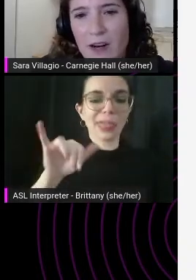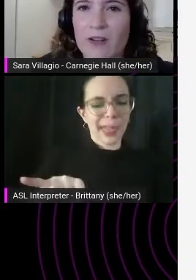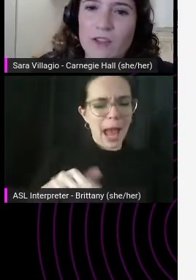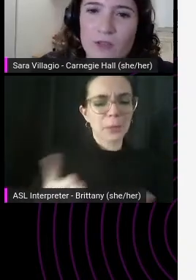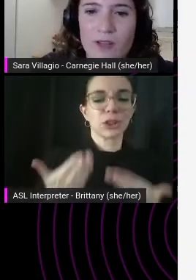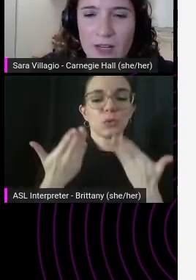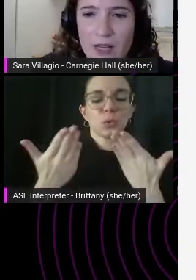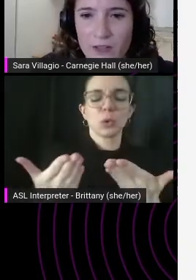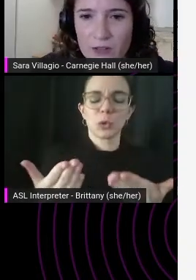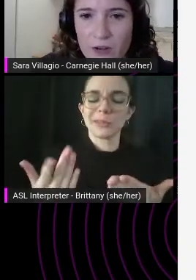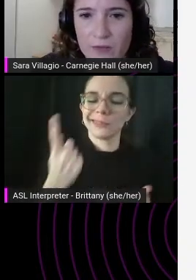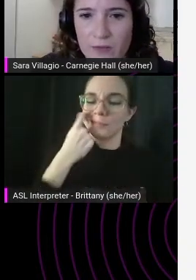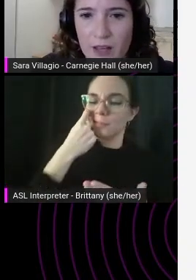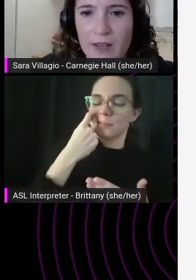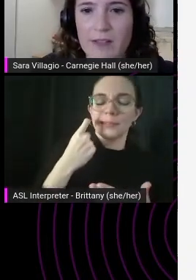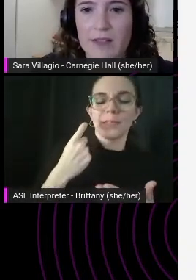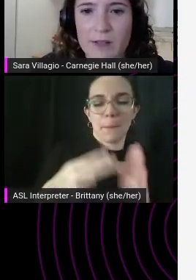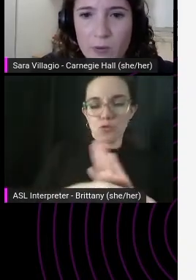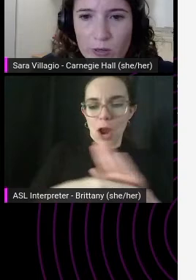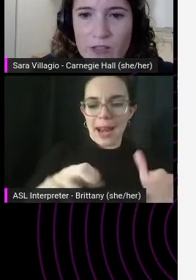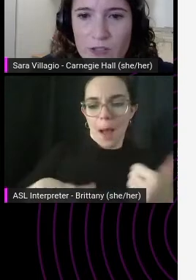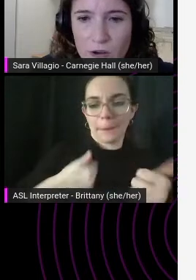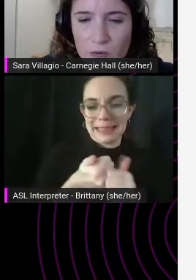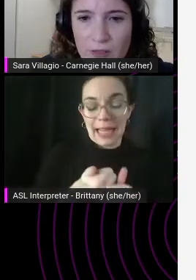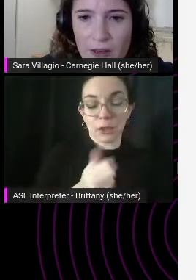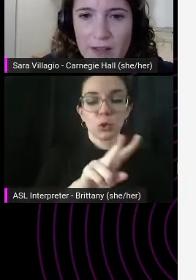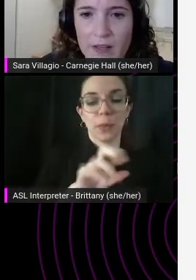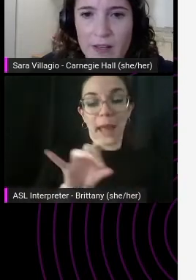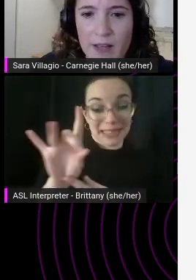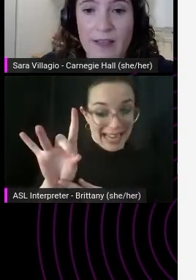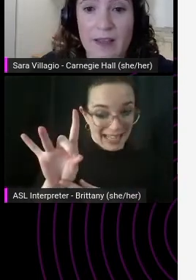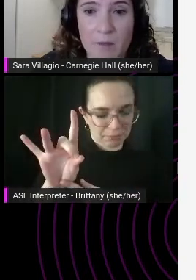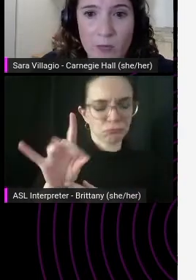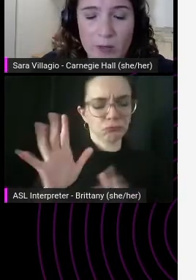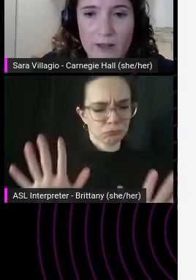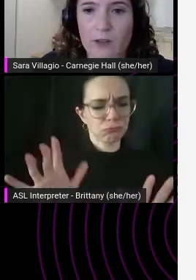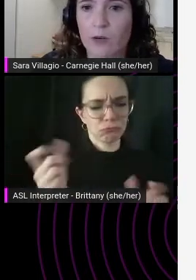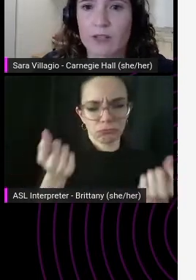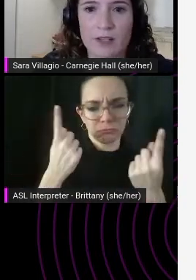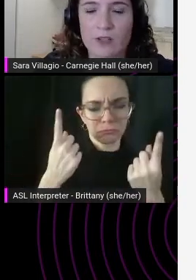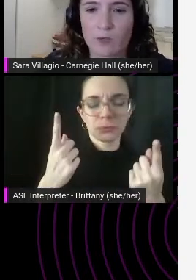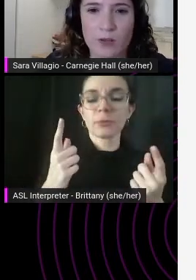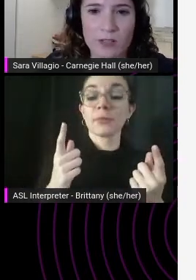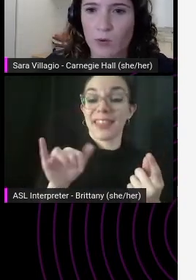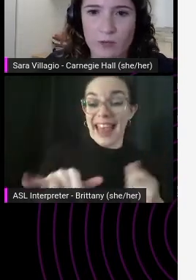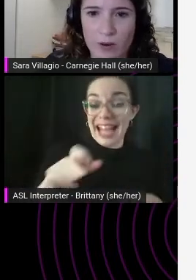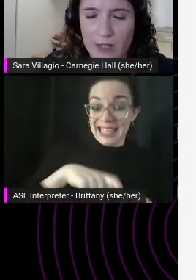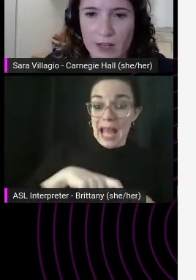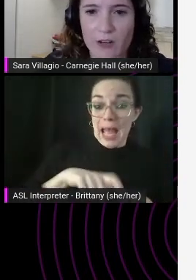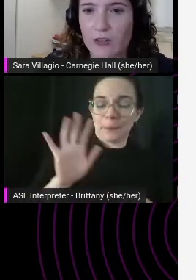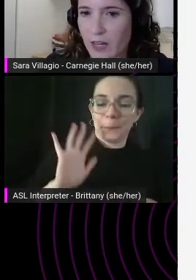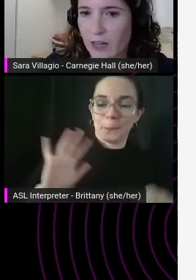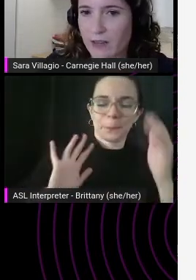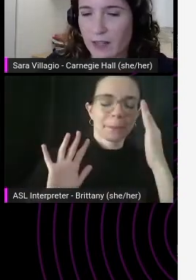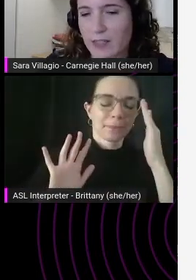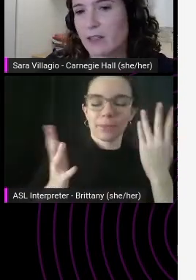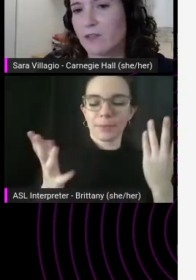around 2008 or so. And it's important to note that, at that moment, the organization wasn't quite ready to undertake the idea of